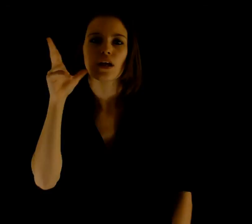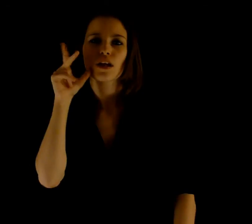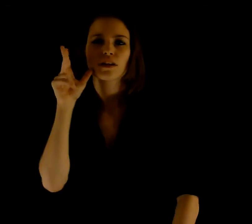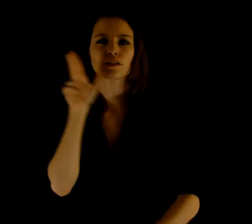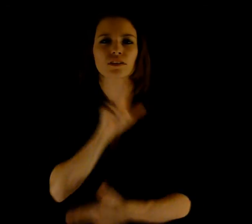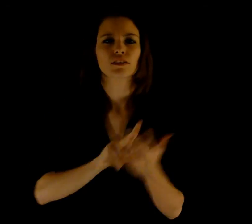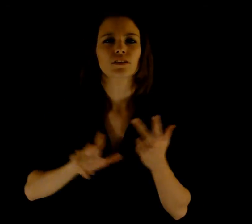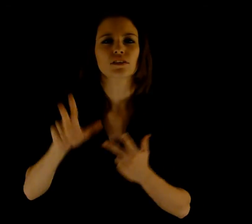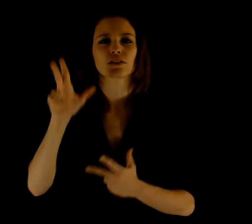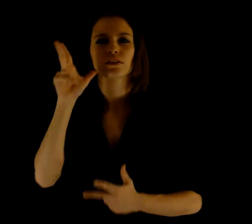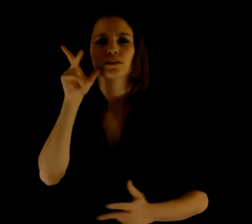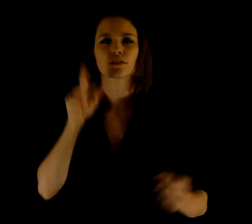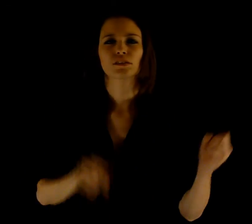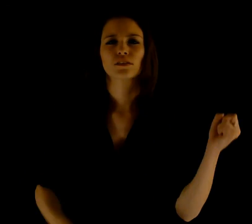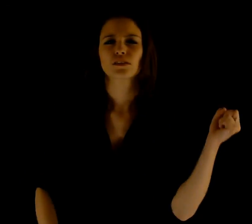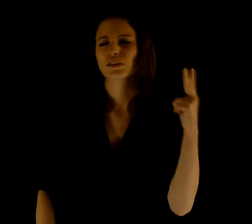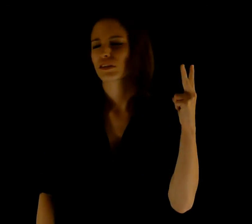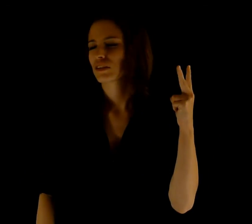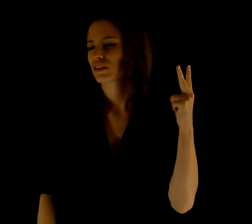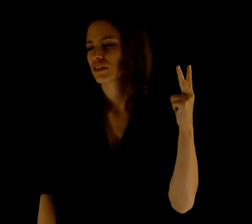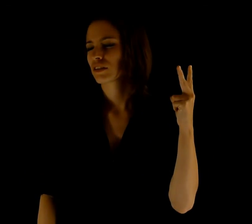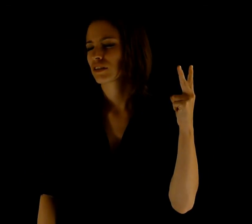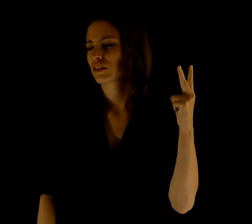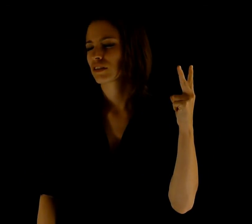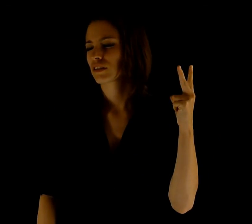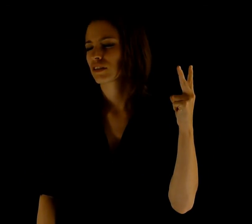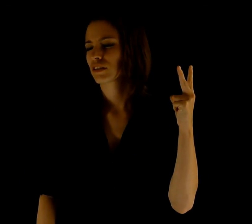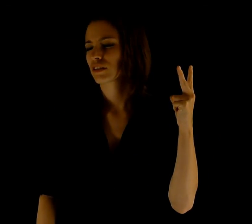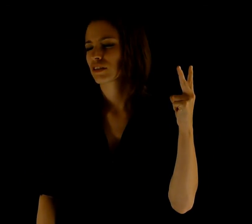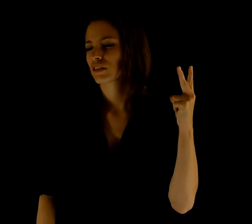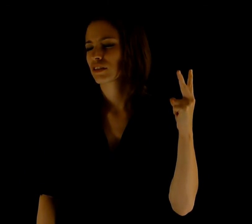GIRL(S), SEX, GIRL SPERM-ON-GIRL'S-FACE And cum-shot girls